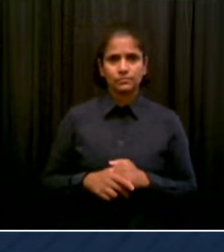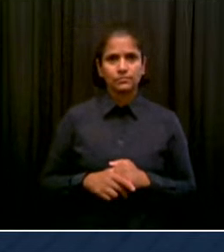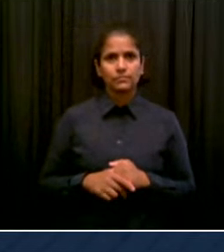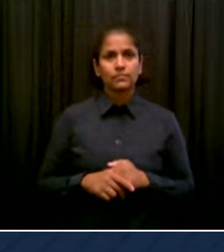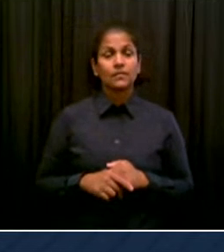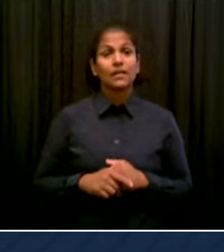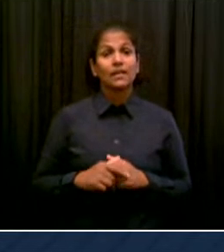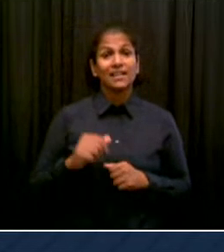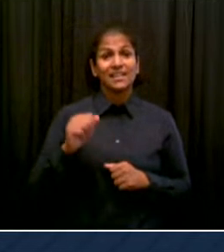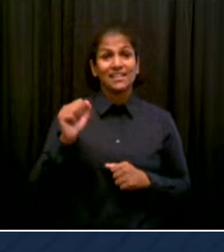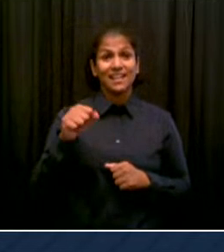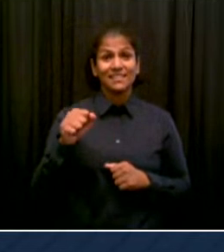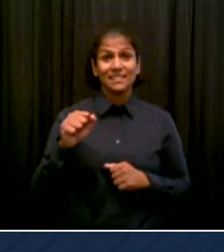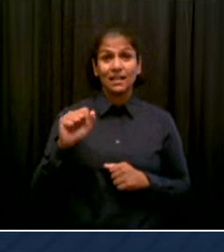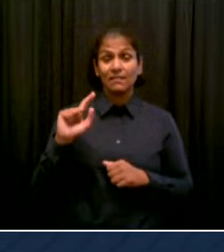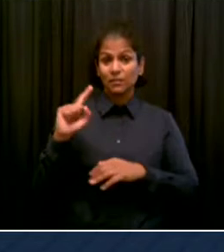CAN YOU HEAR ME?